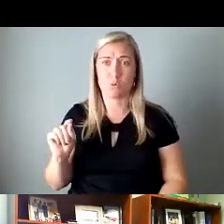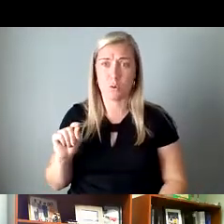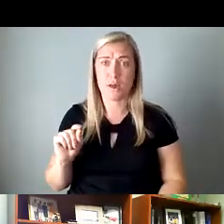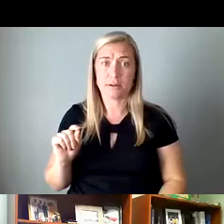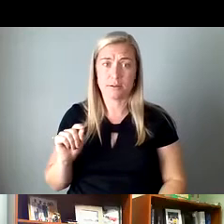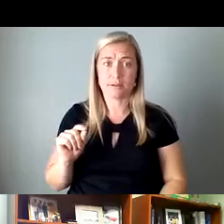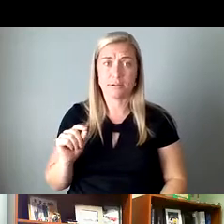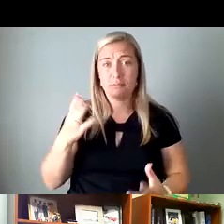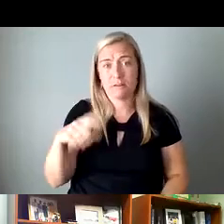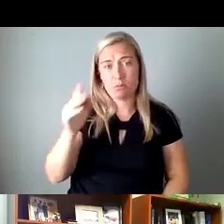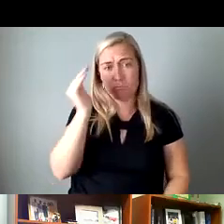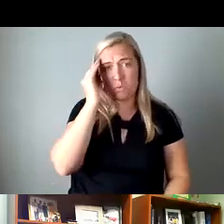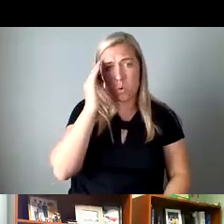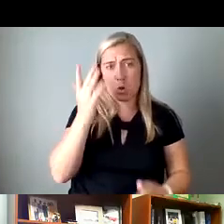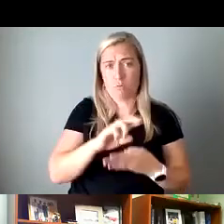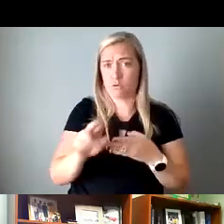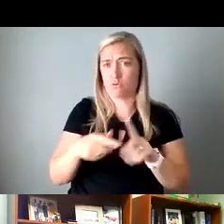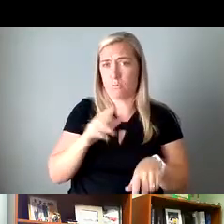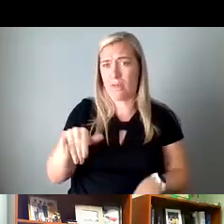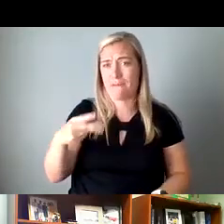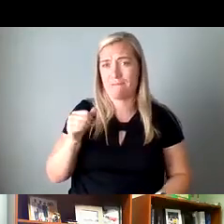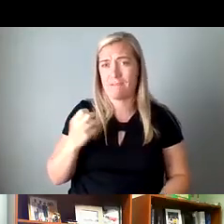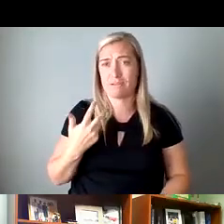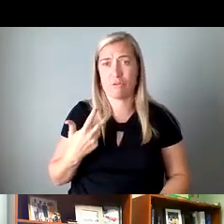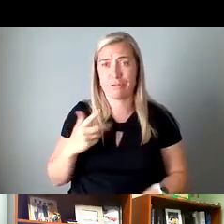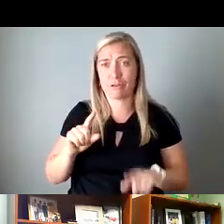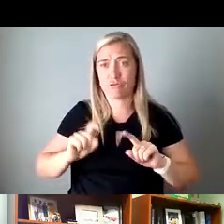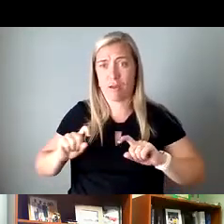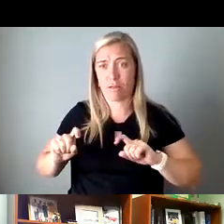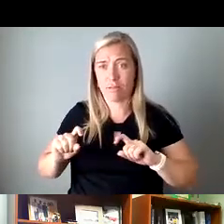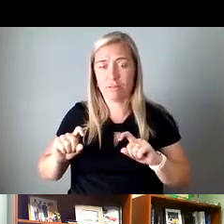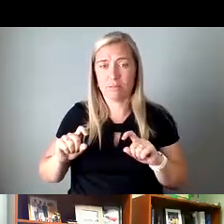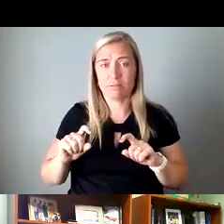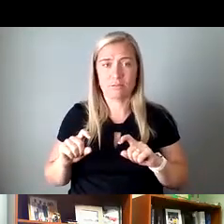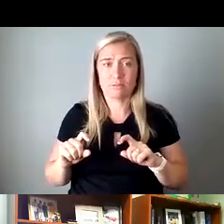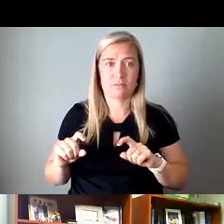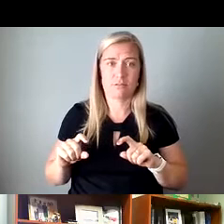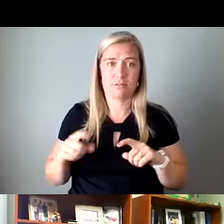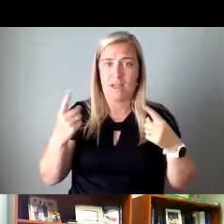that came out of those phase three trials that were conducted in tens of thousands of individuals